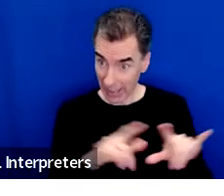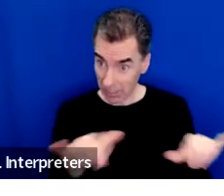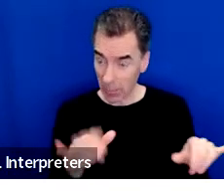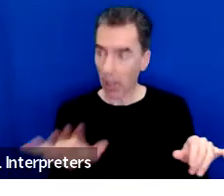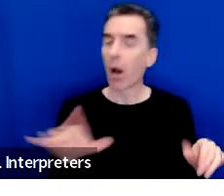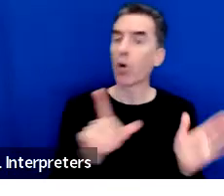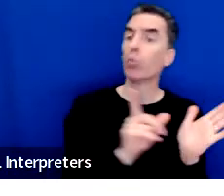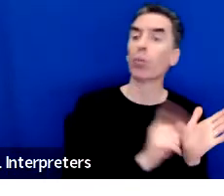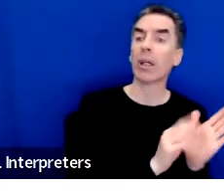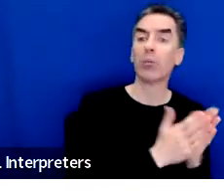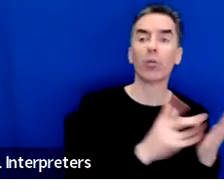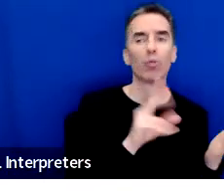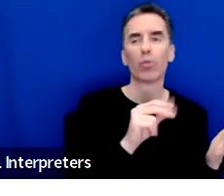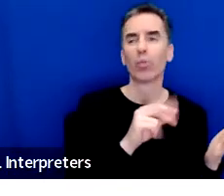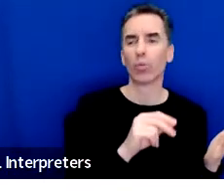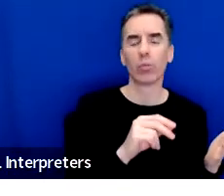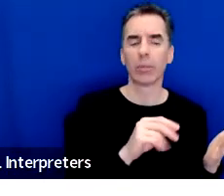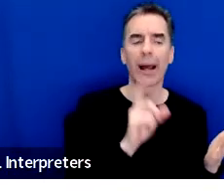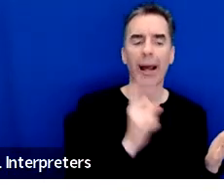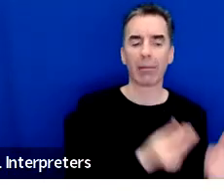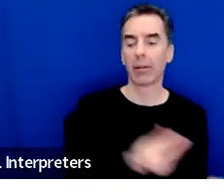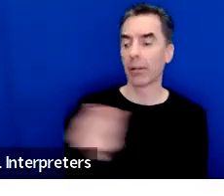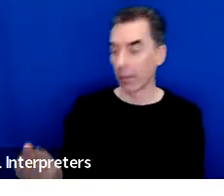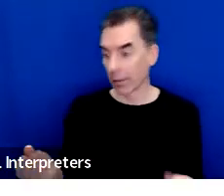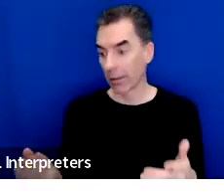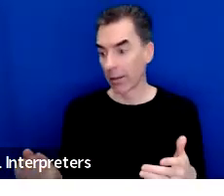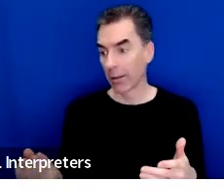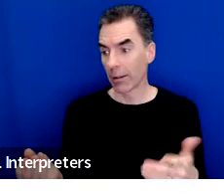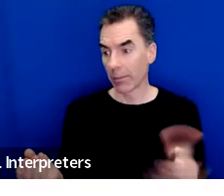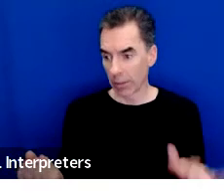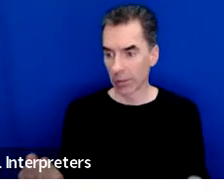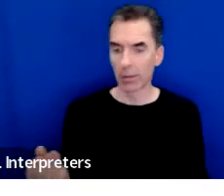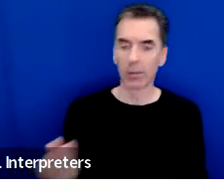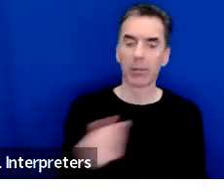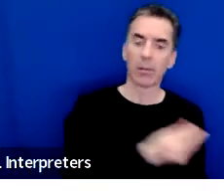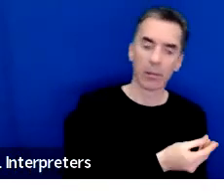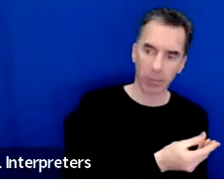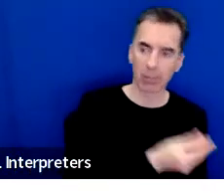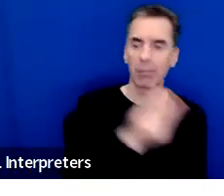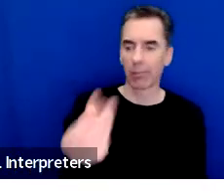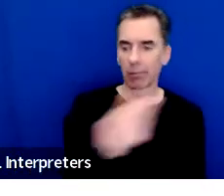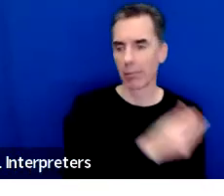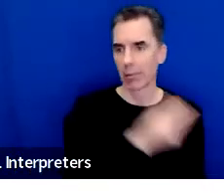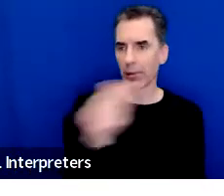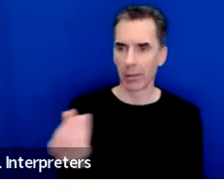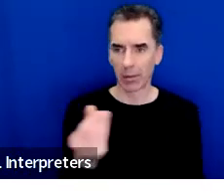one student can check one out at, at one time. Okay. So they're hardcopy. Correct.